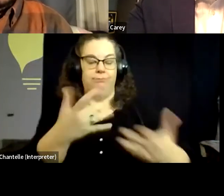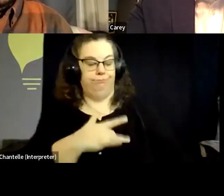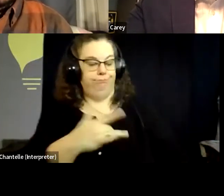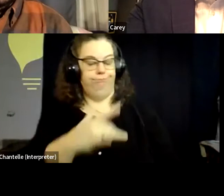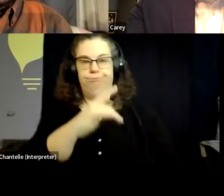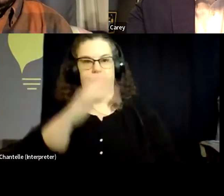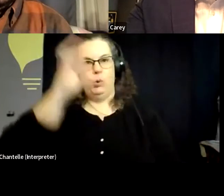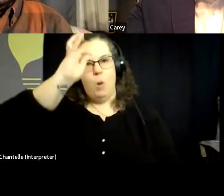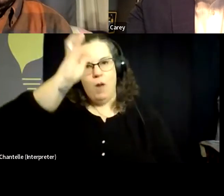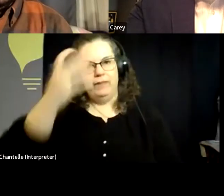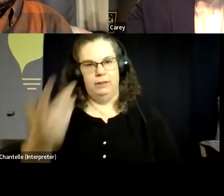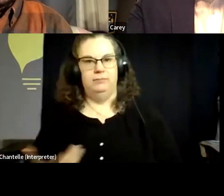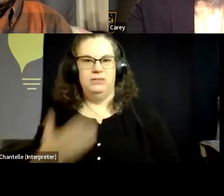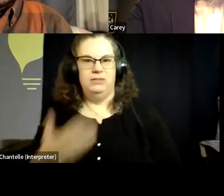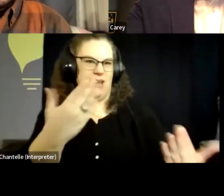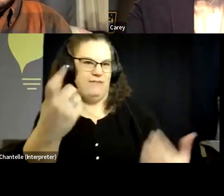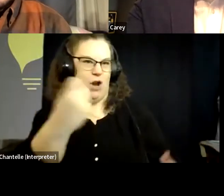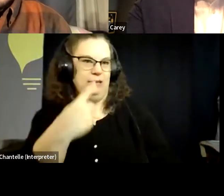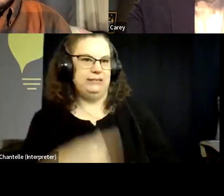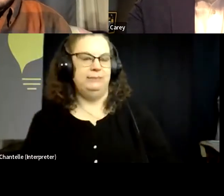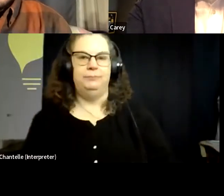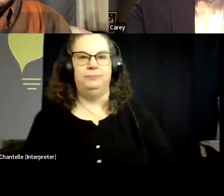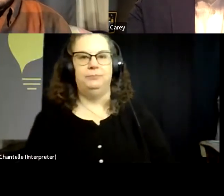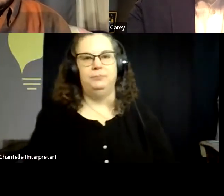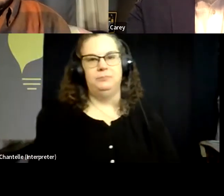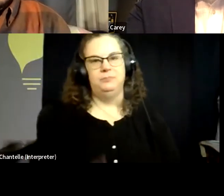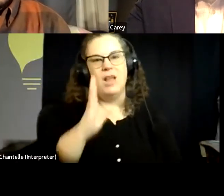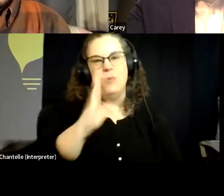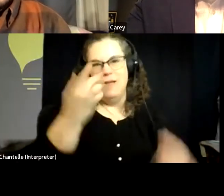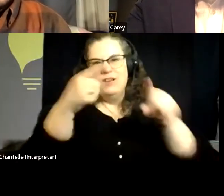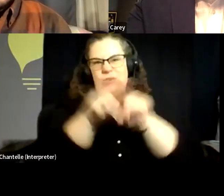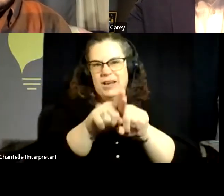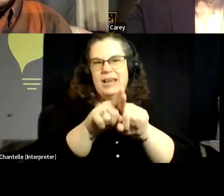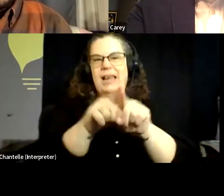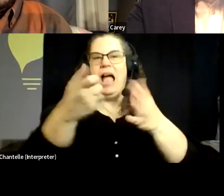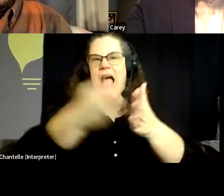. Thanks for asking. >> Carey: I will agree hockey is a fantastic sport